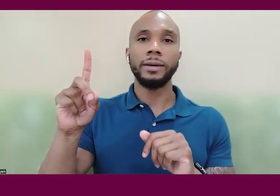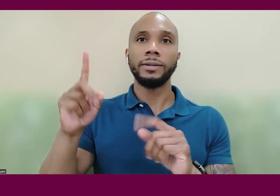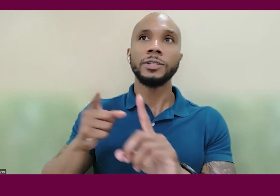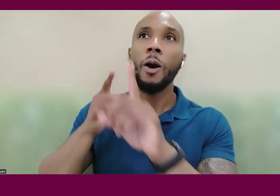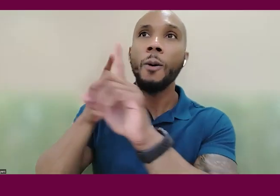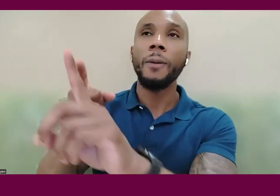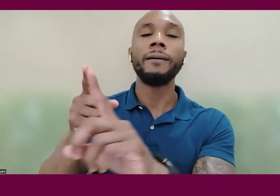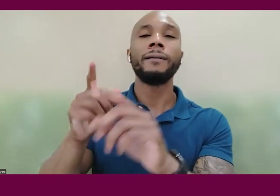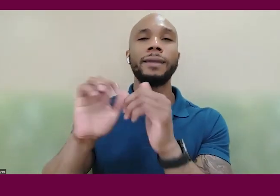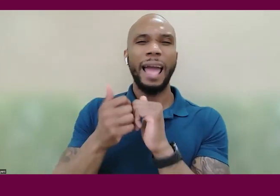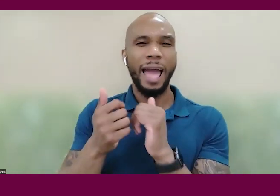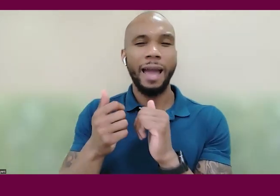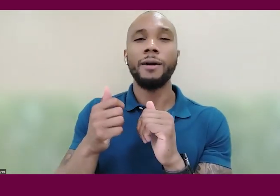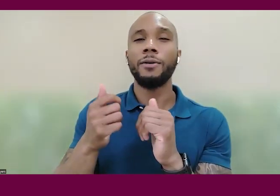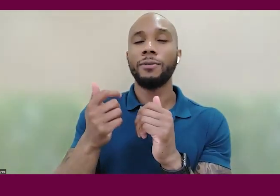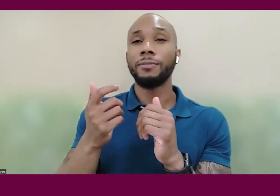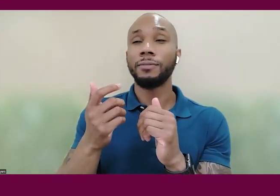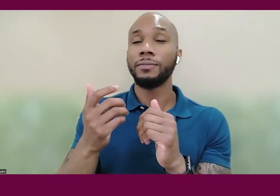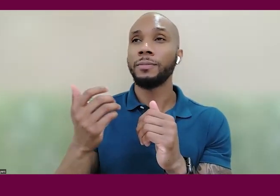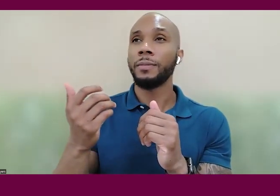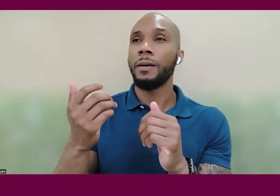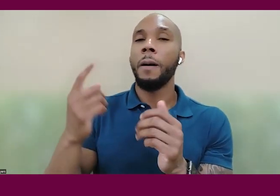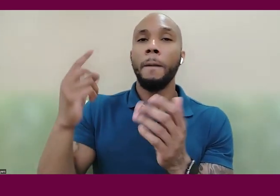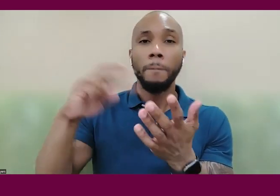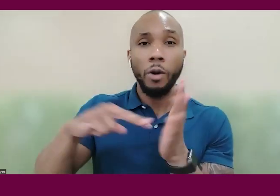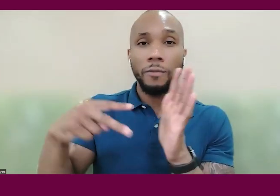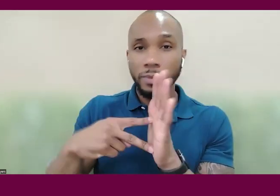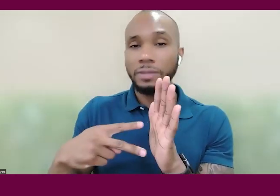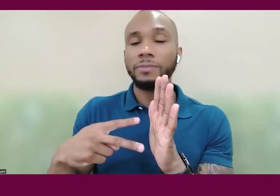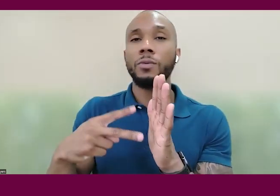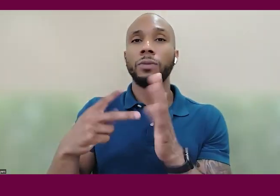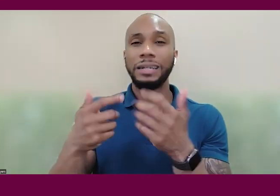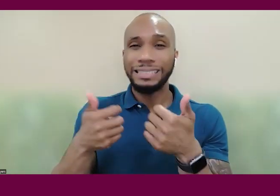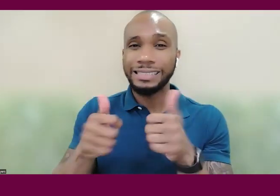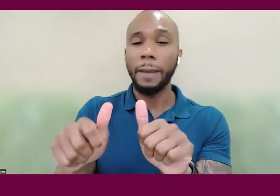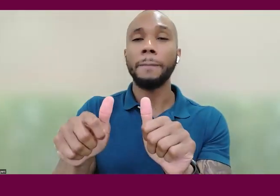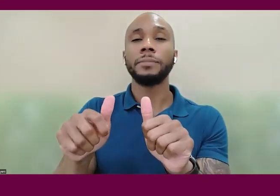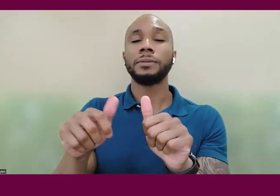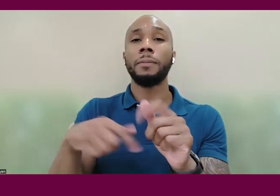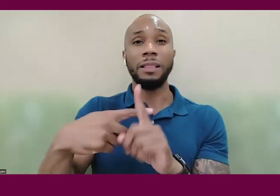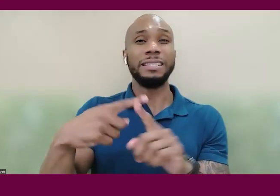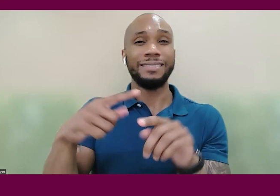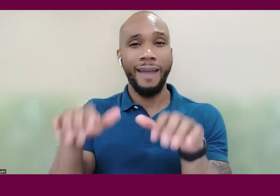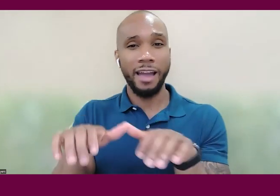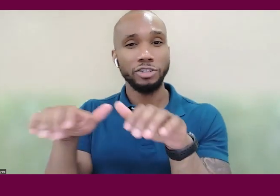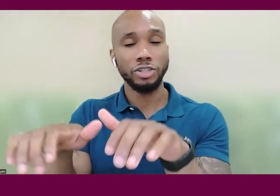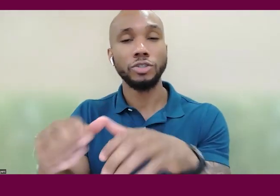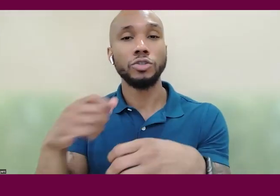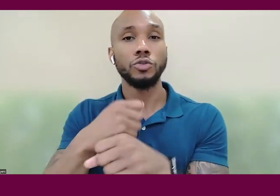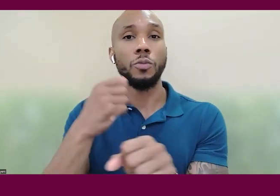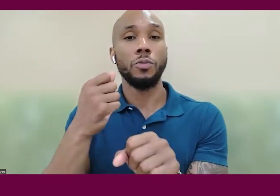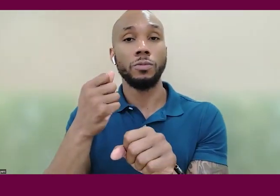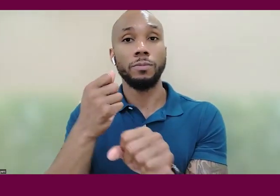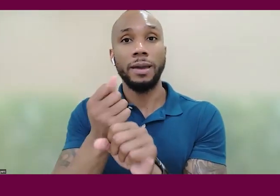I look forward to how there is a purposeful, at least attempt and actions to manifest that